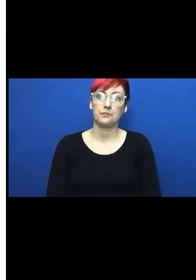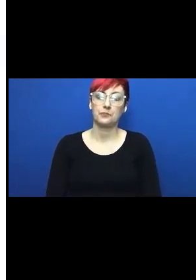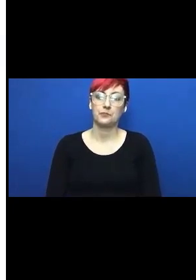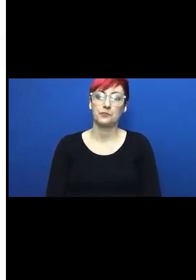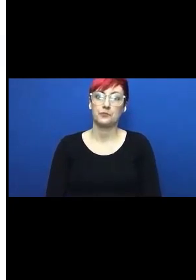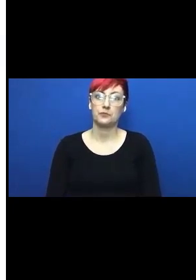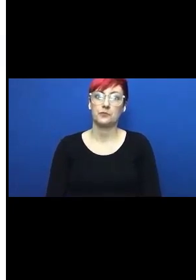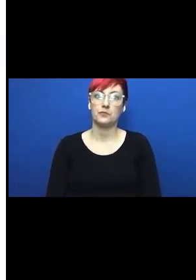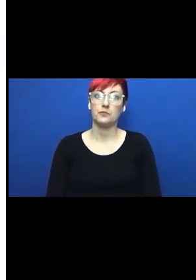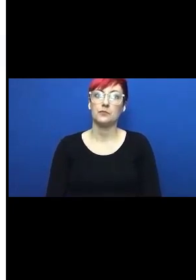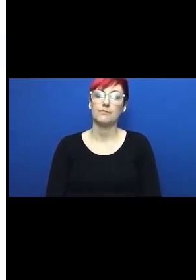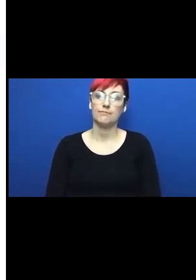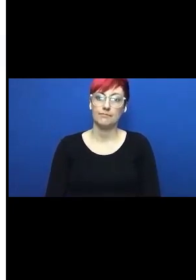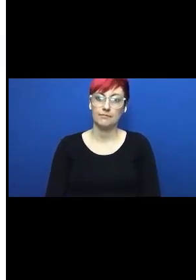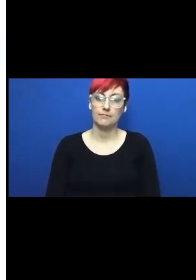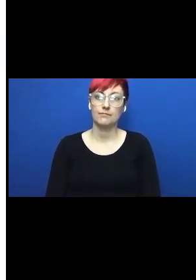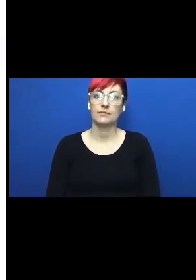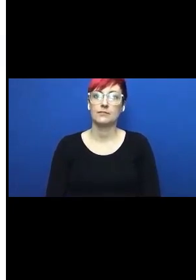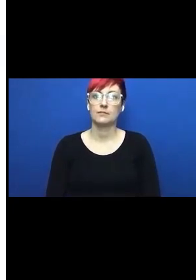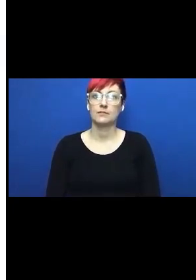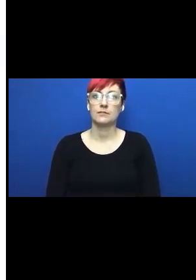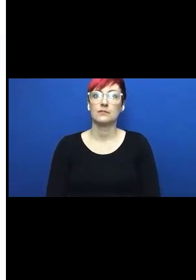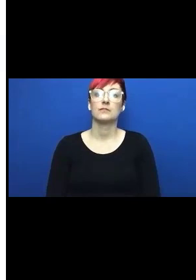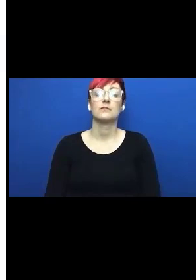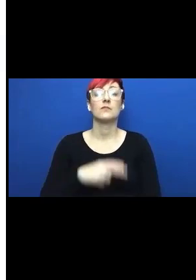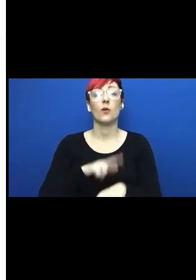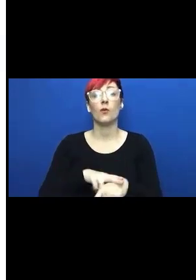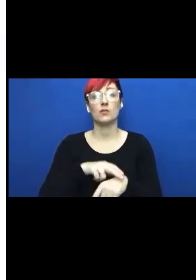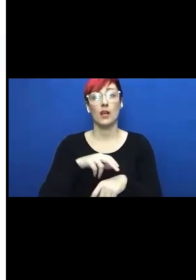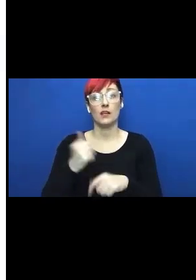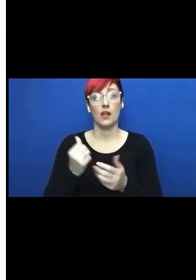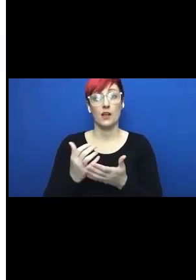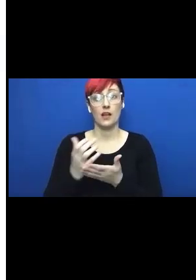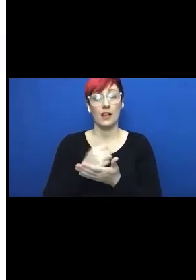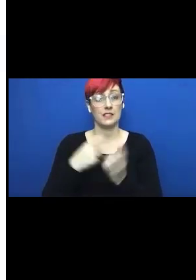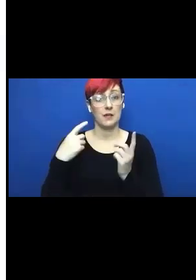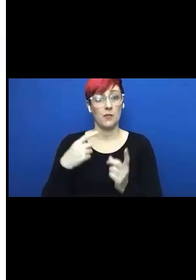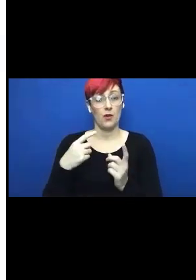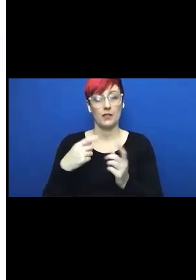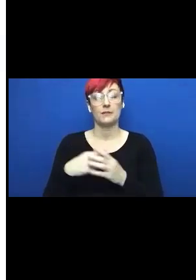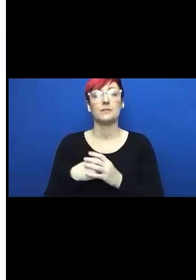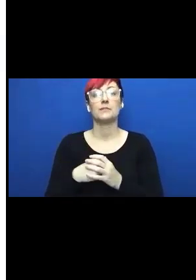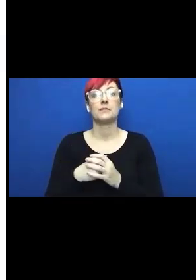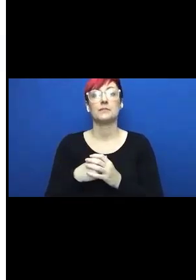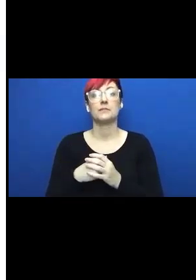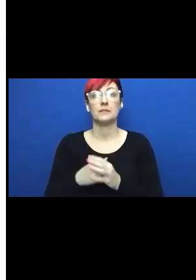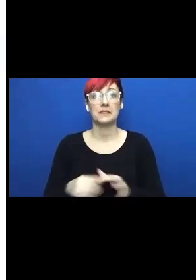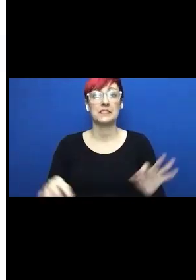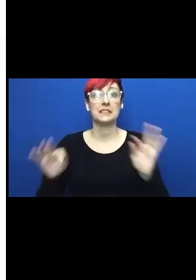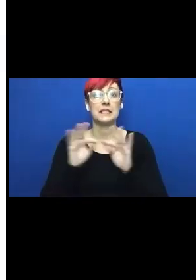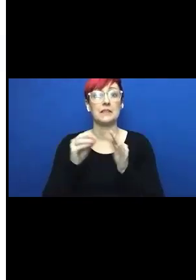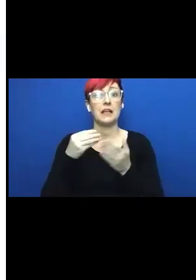So of course, another collection point is significant financial interest.